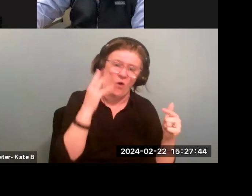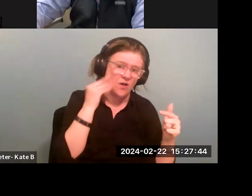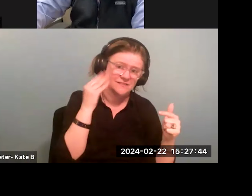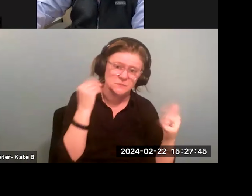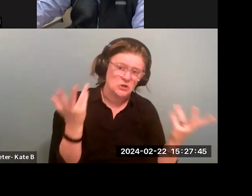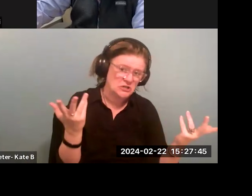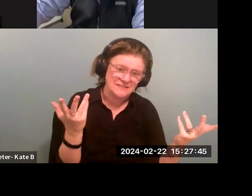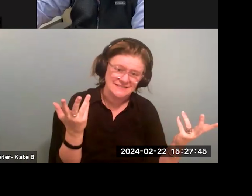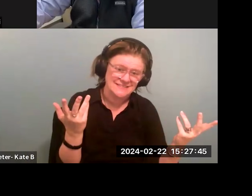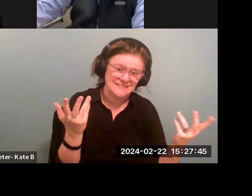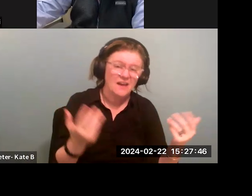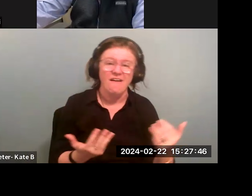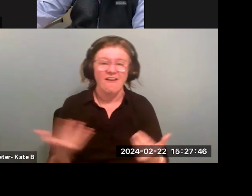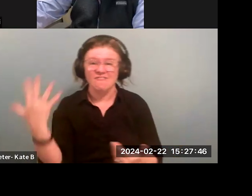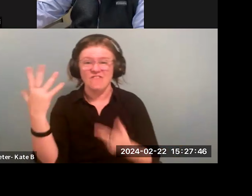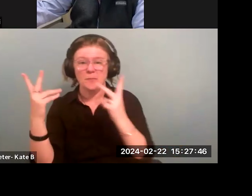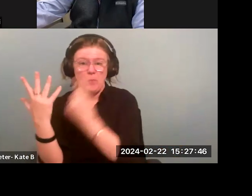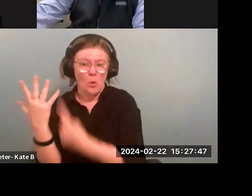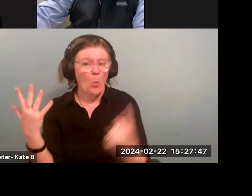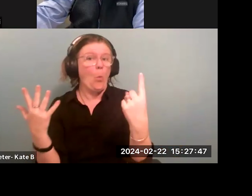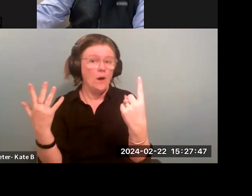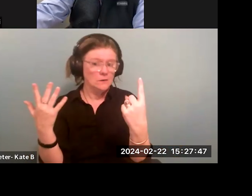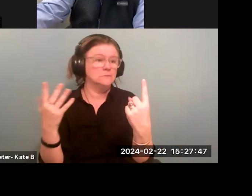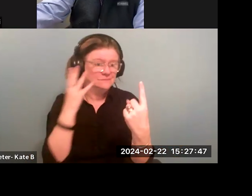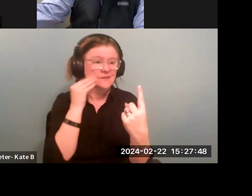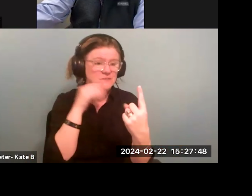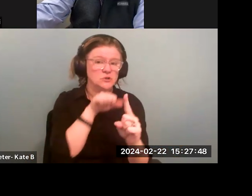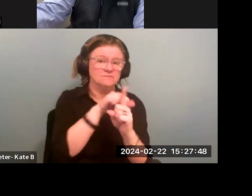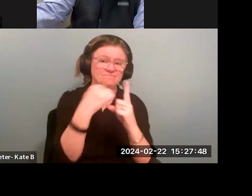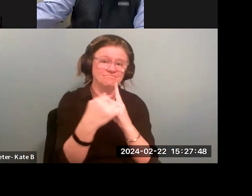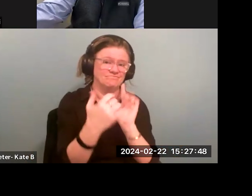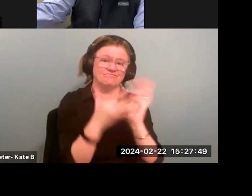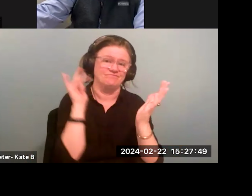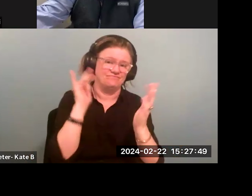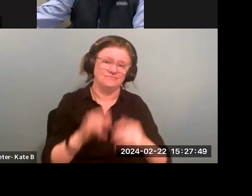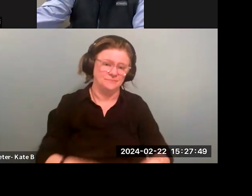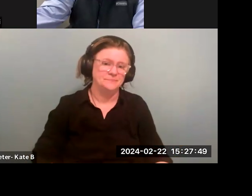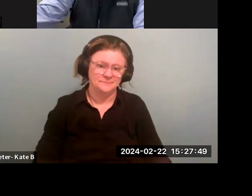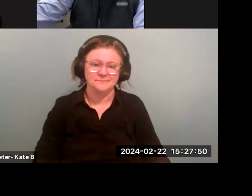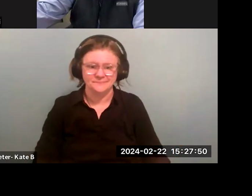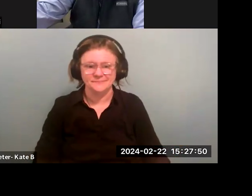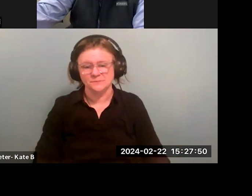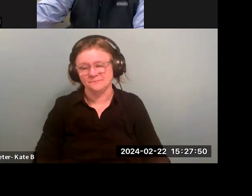one out of five. I think those numbers are even higher when you go to that tip of the iceberg thing. Great.